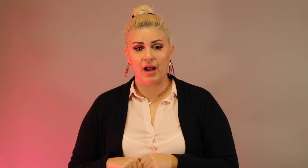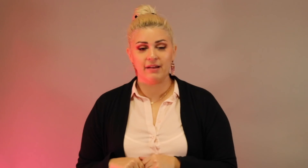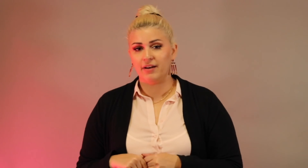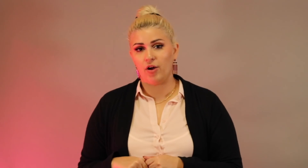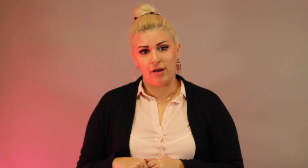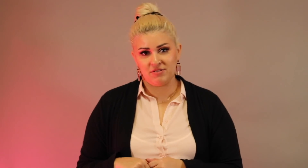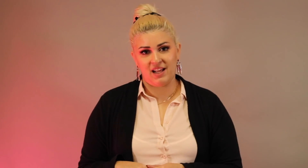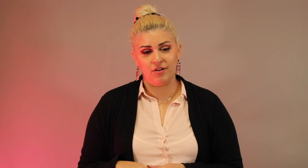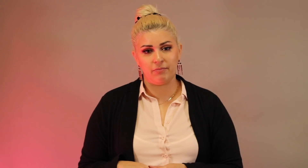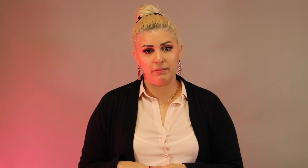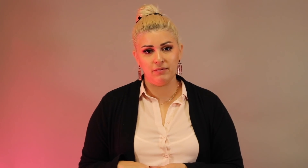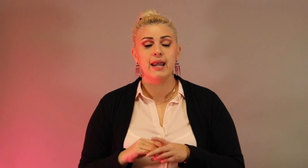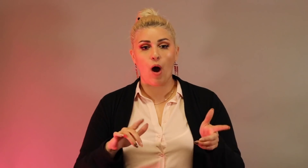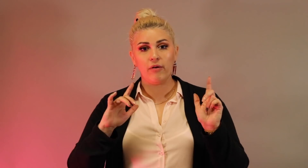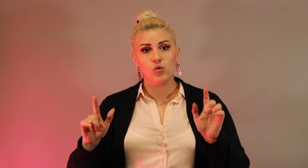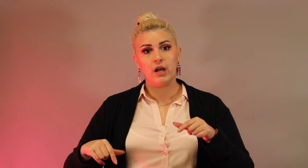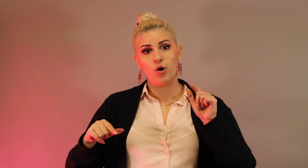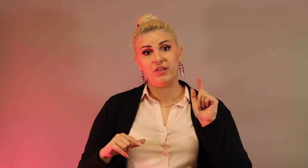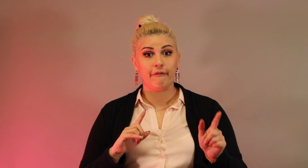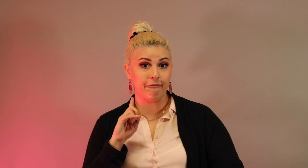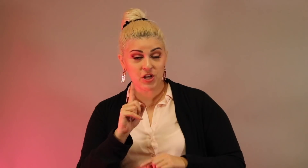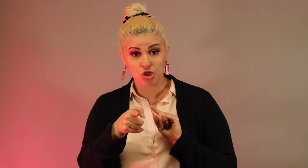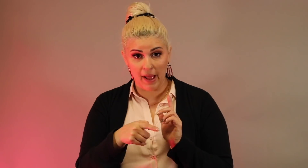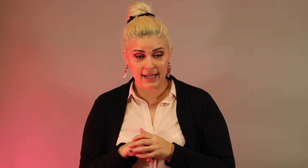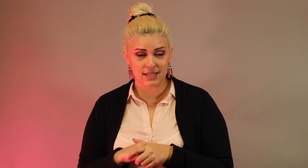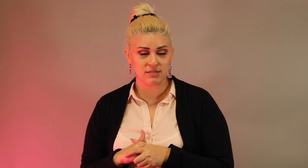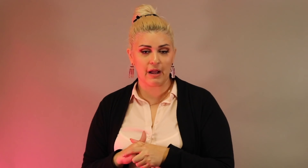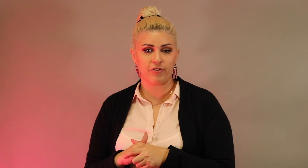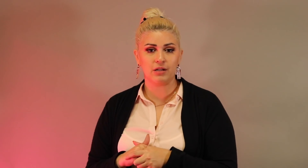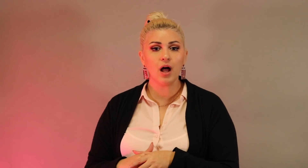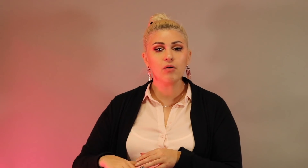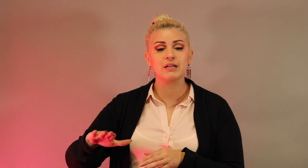All right, I don't know how you say hello to people. Now, if you want to know the official ASL sign for hello